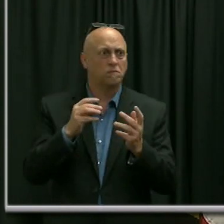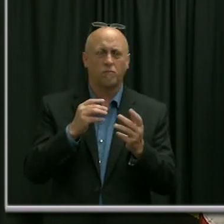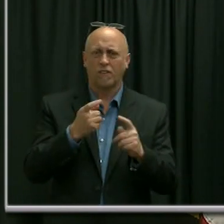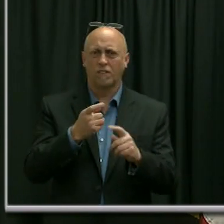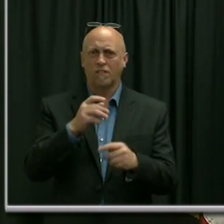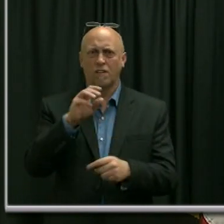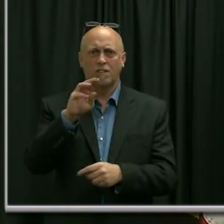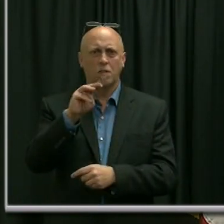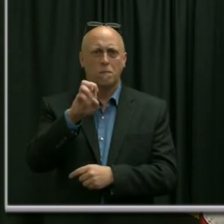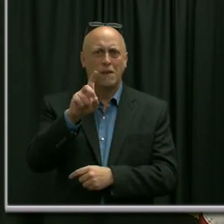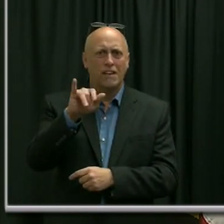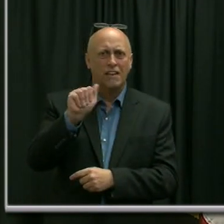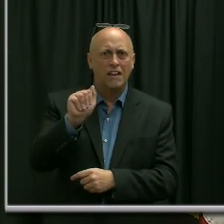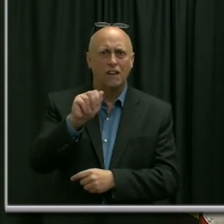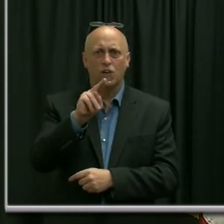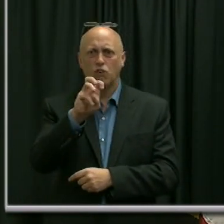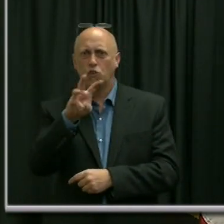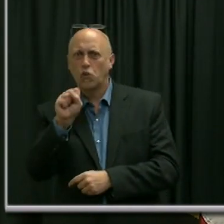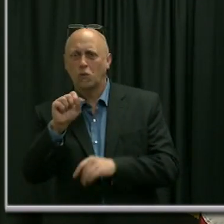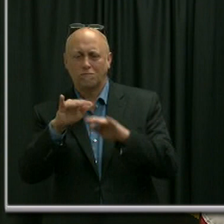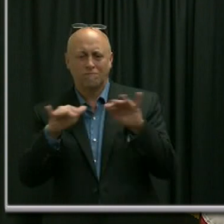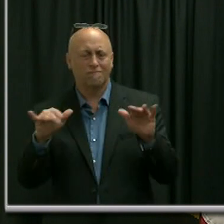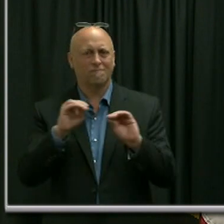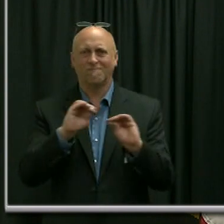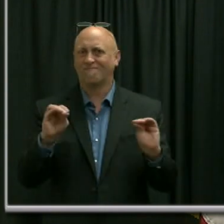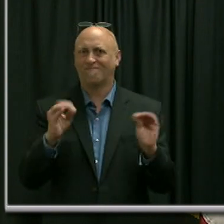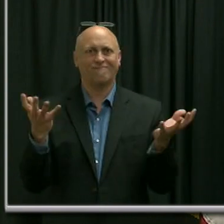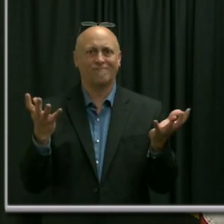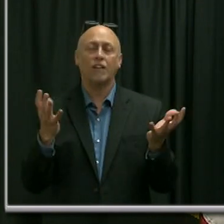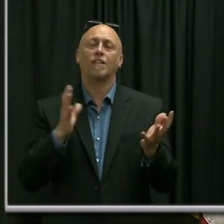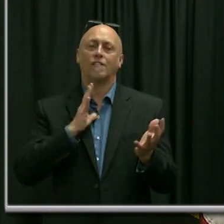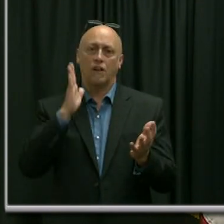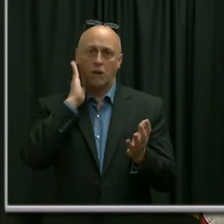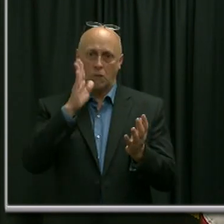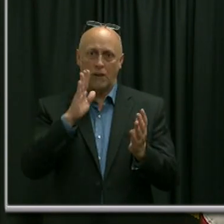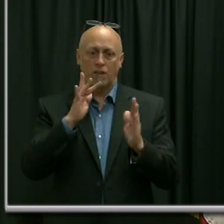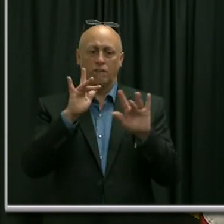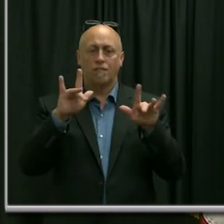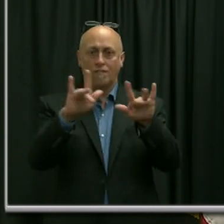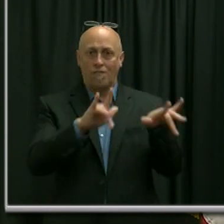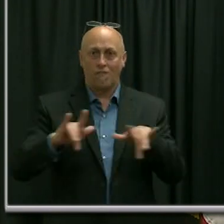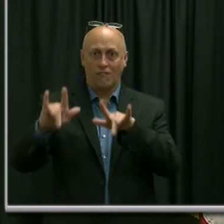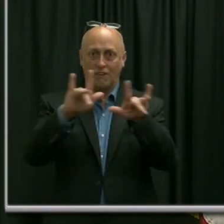LOOKS LIKE WE DO NOT HAVE ANY QUESTIONS FROM THE MEDIA AT THIS POINT SO- WE'LL